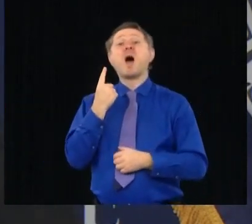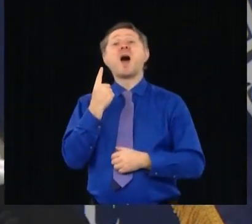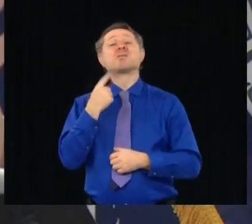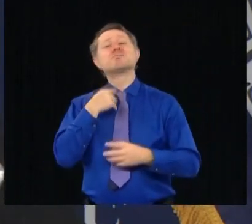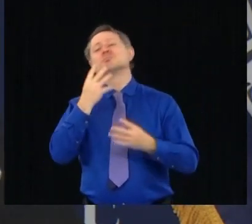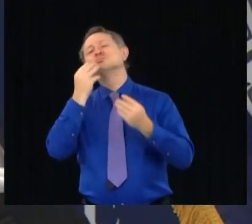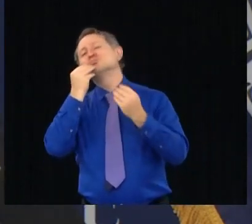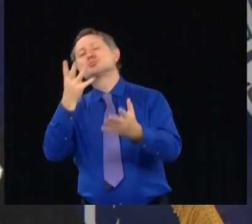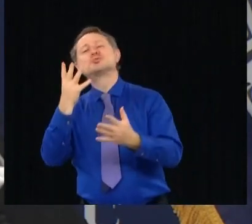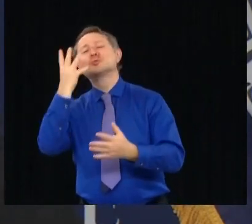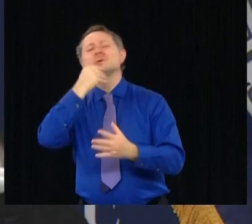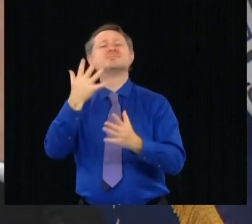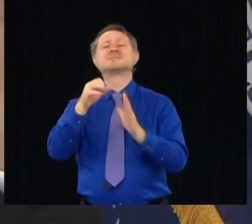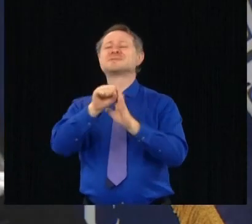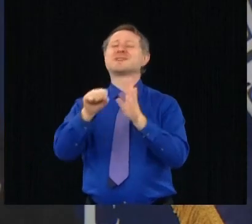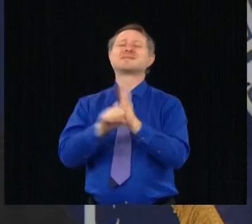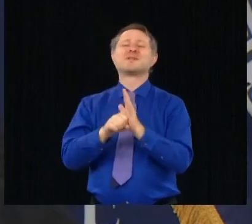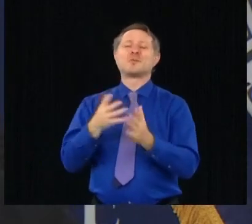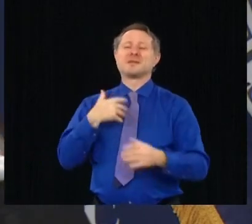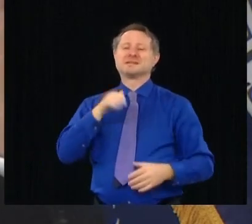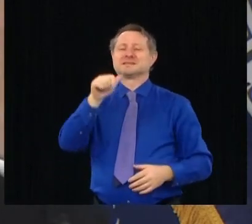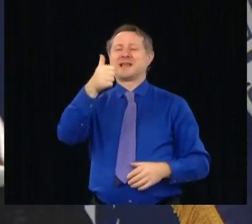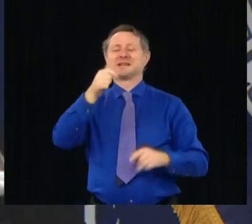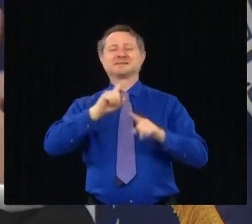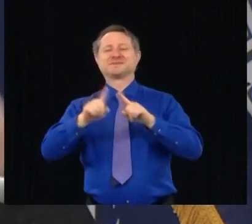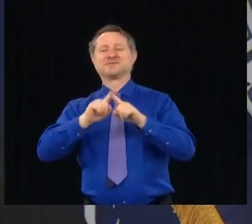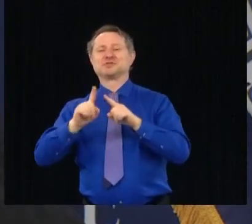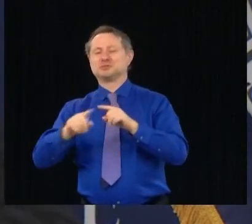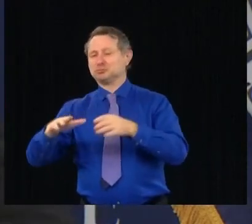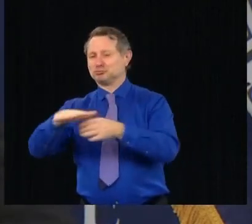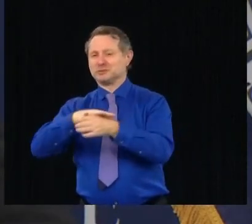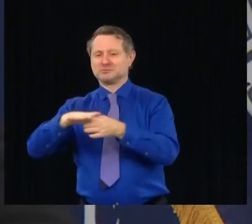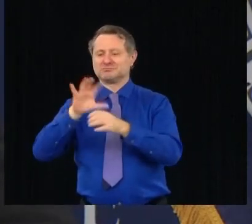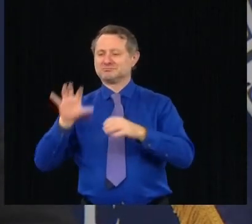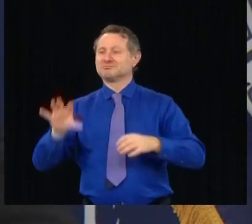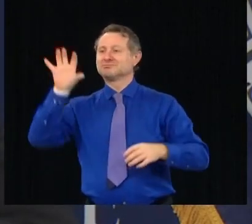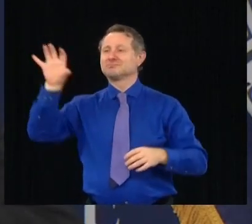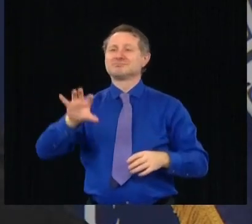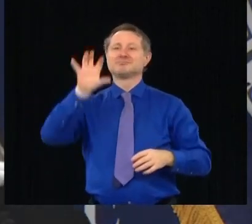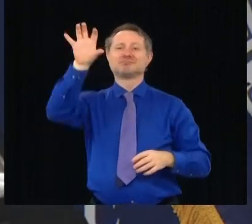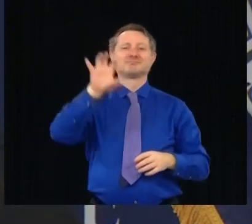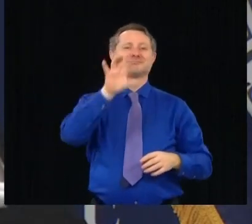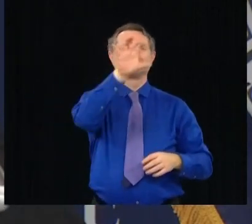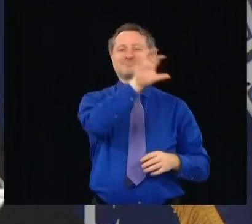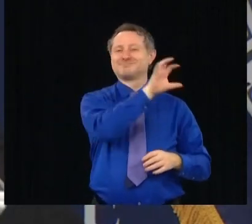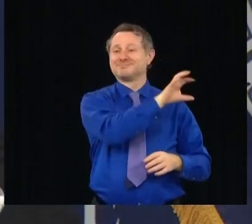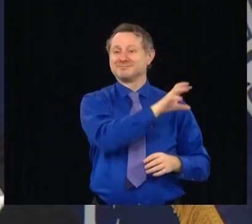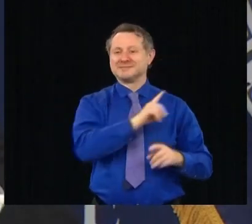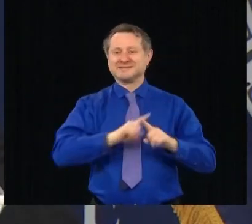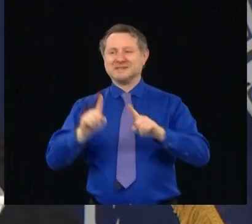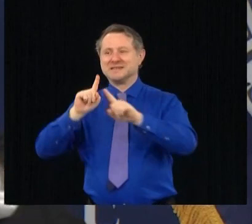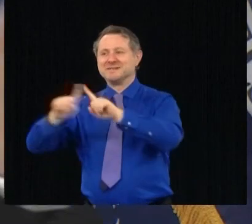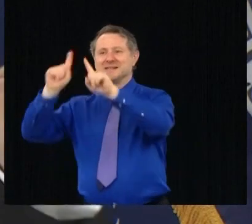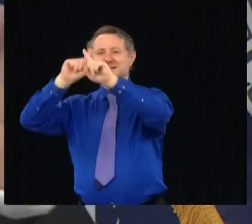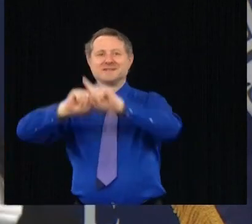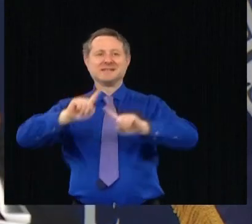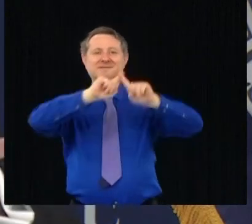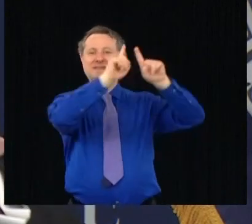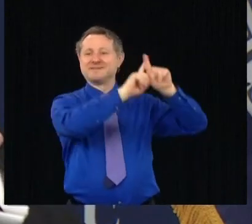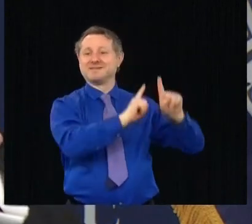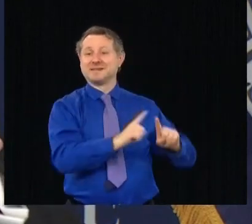WORKING WITH THEM, BUT, YOU